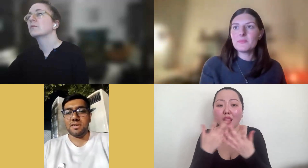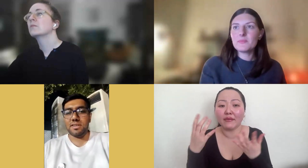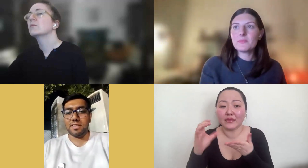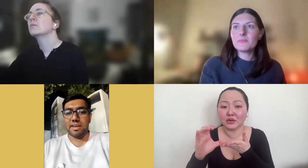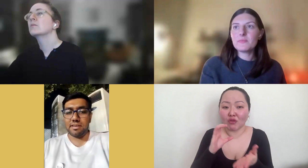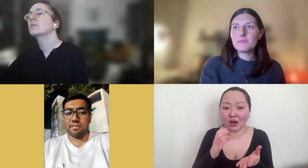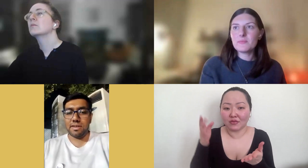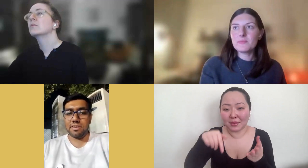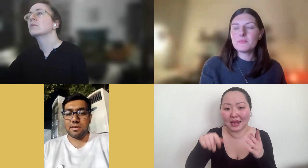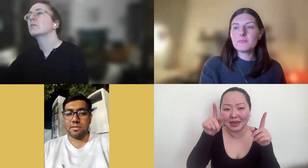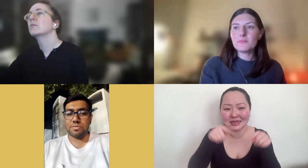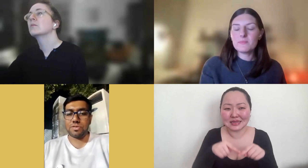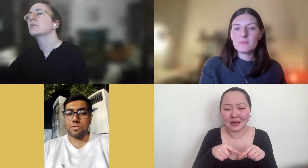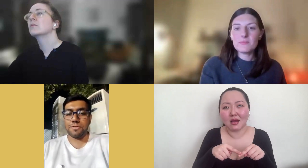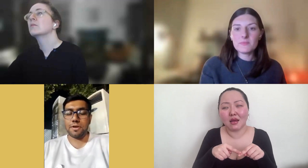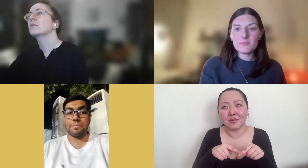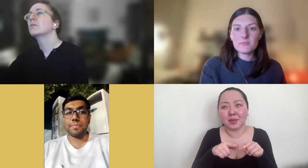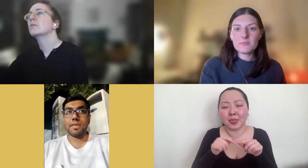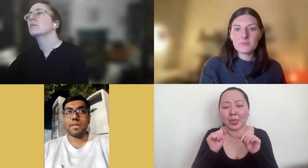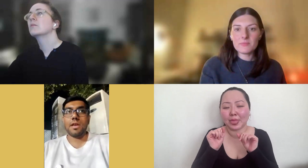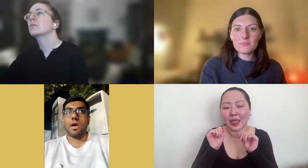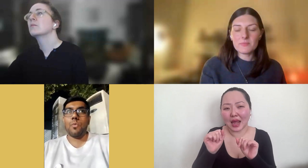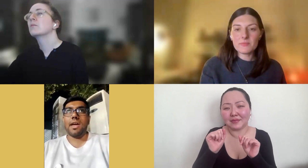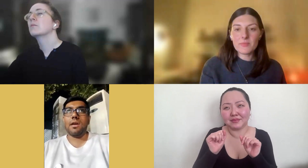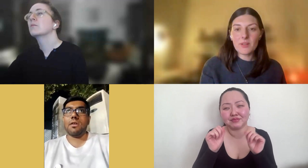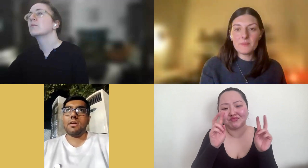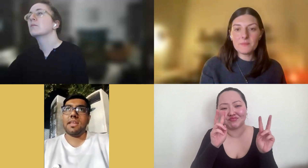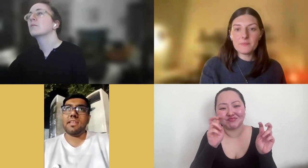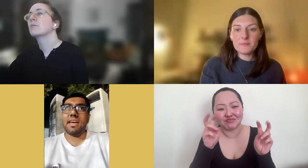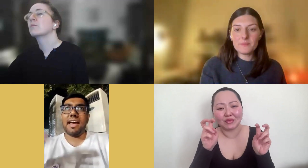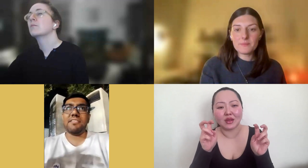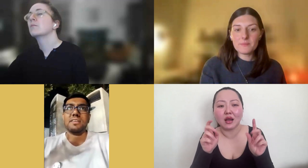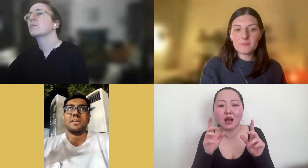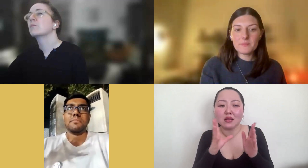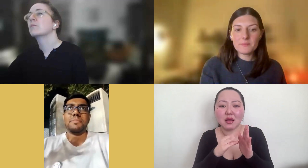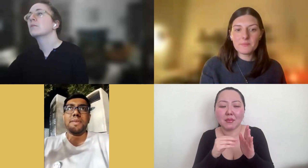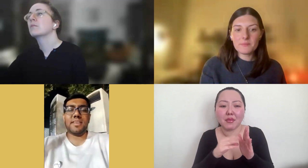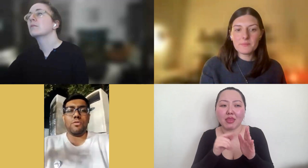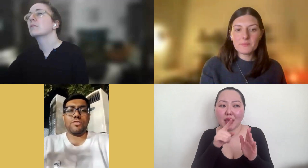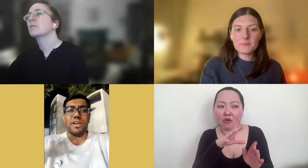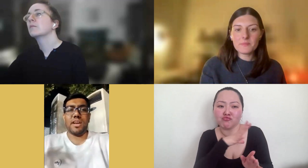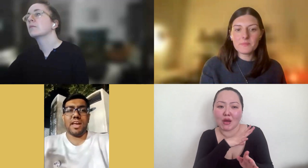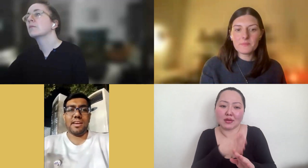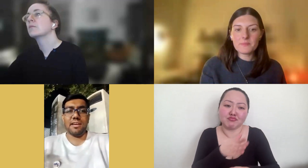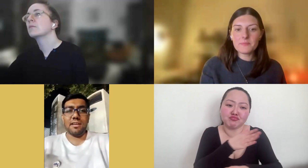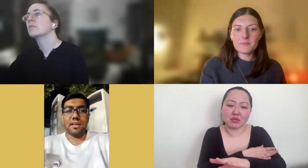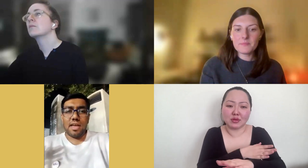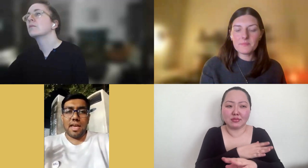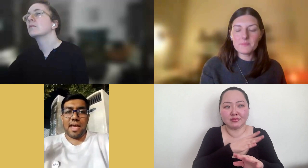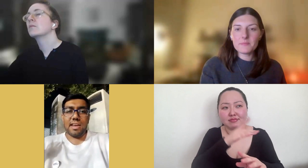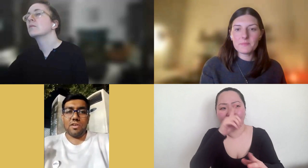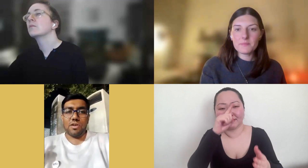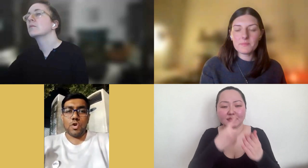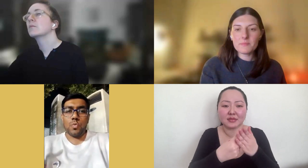certain directive in terms of... They have a certain pre-set notion and idea and in order